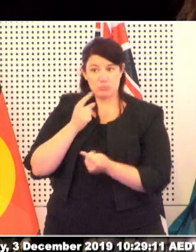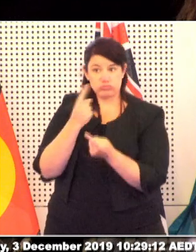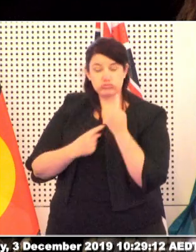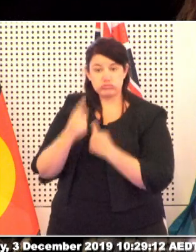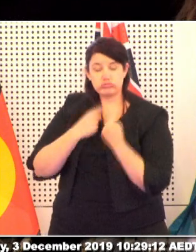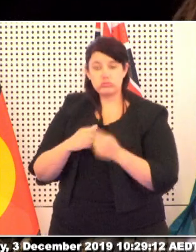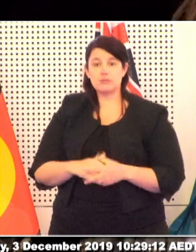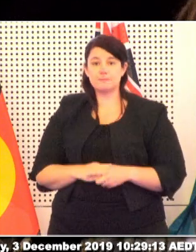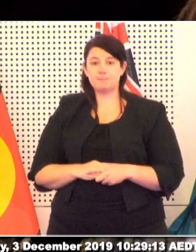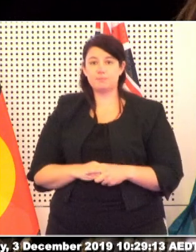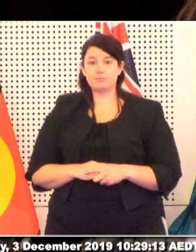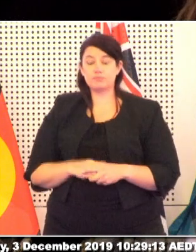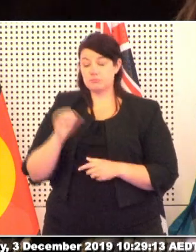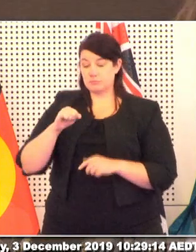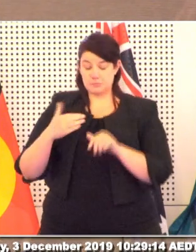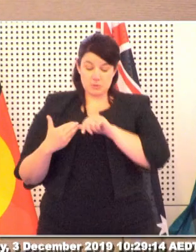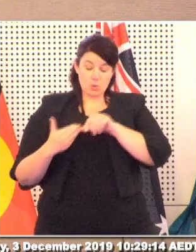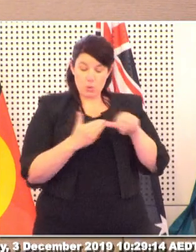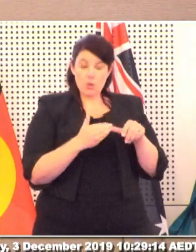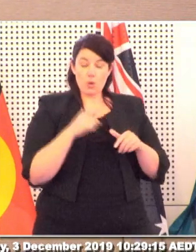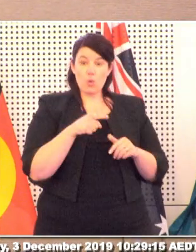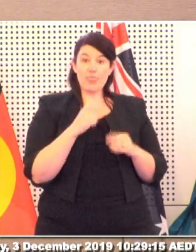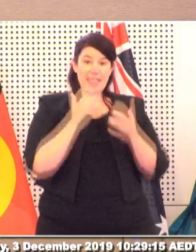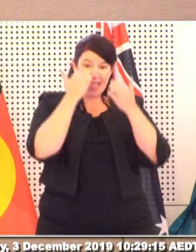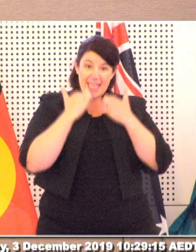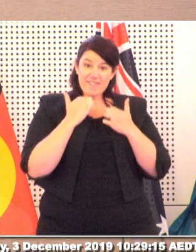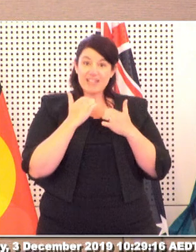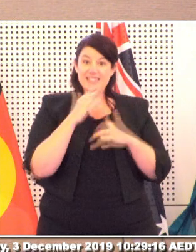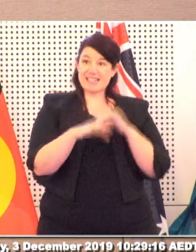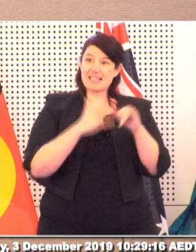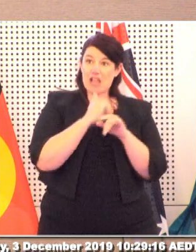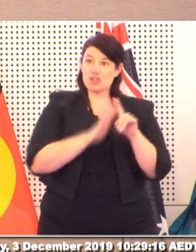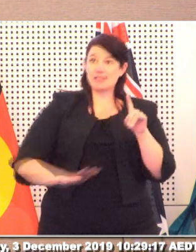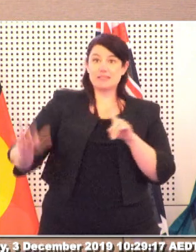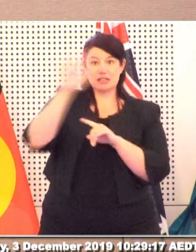So overall I think the evidence internationally and in Australia suggests